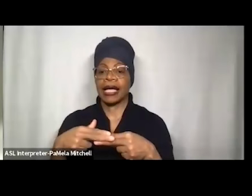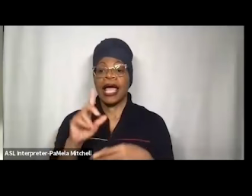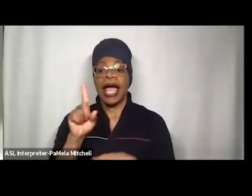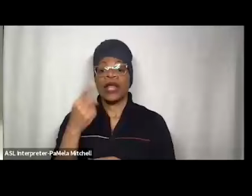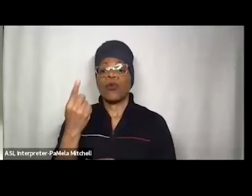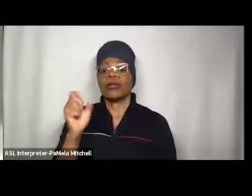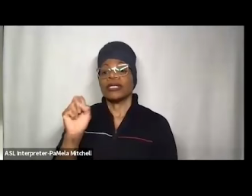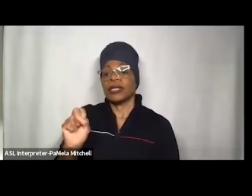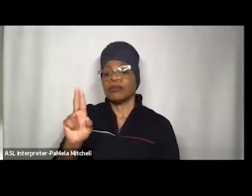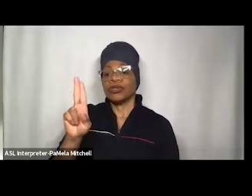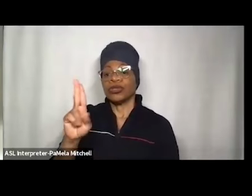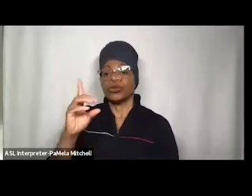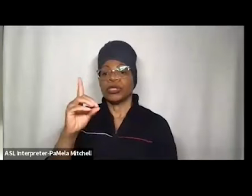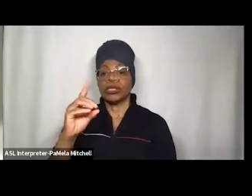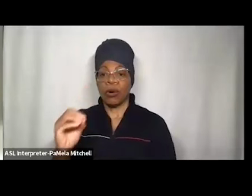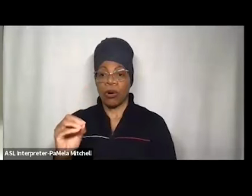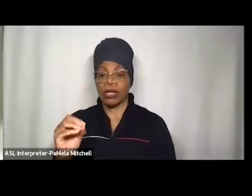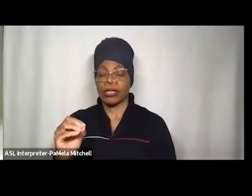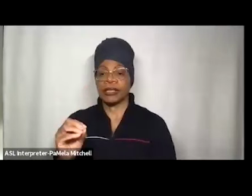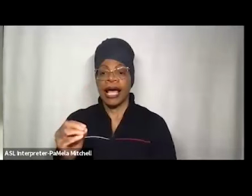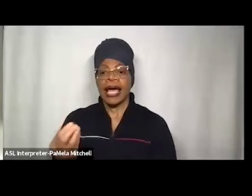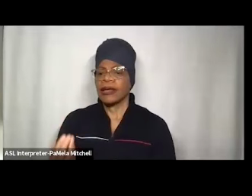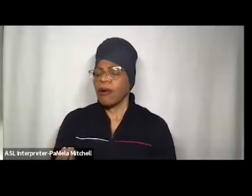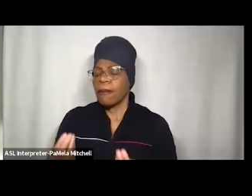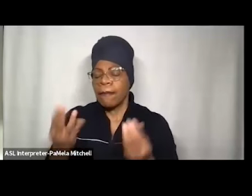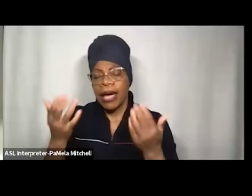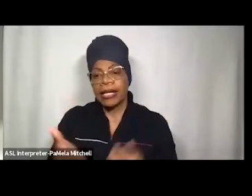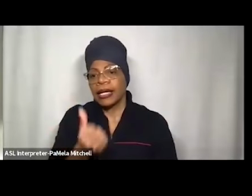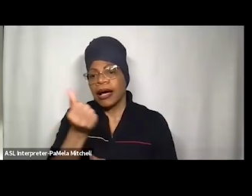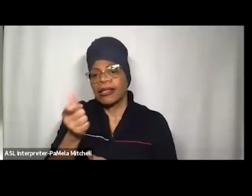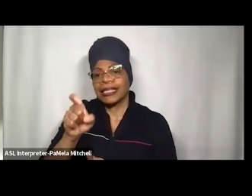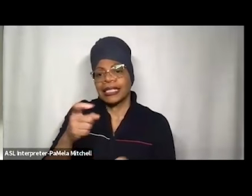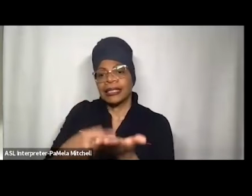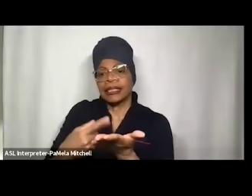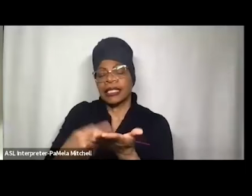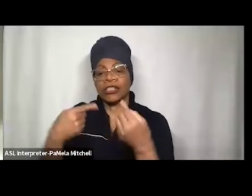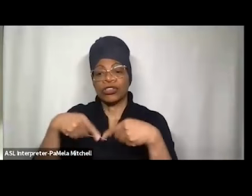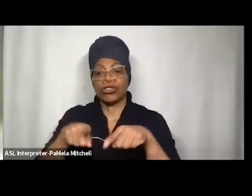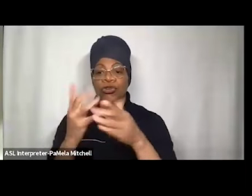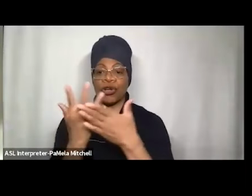but there's many others that need to be addressed during the screening and assessment process,